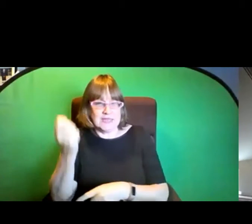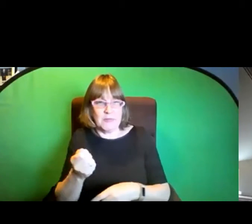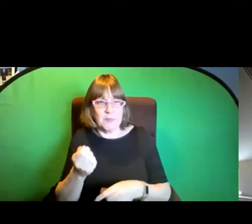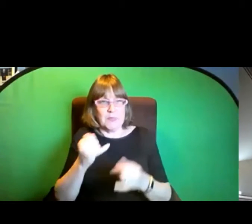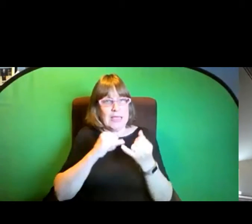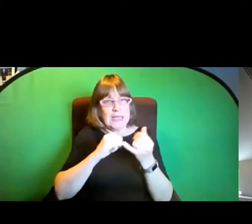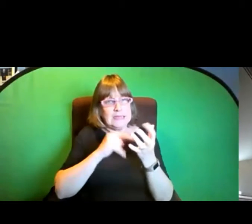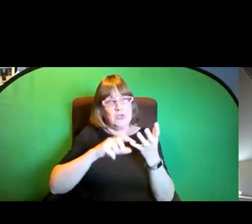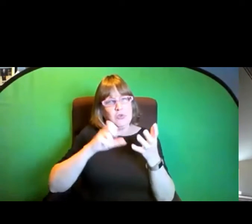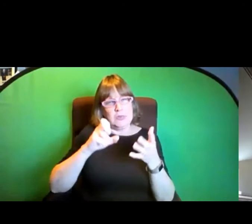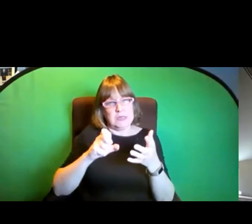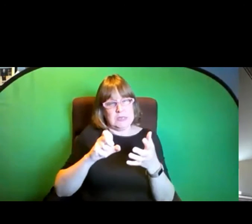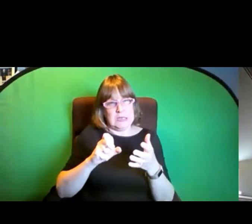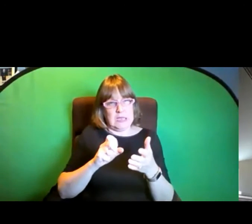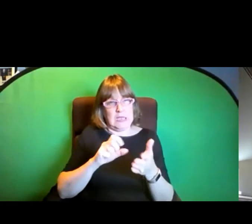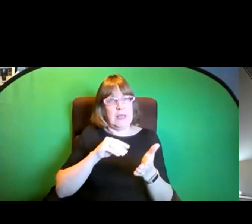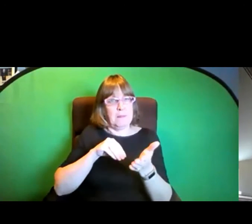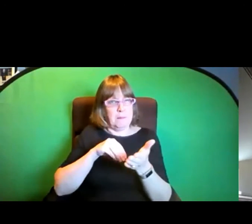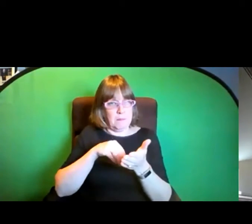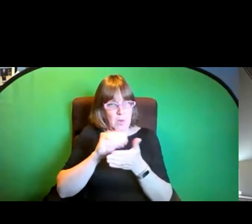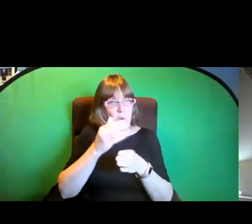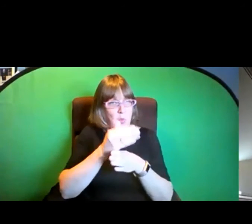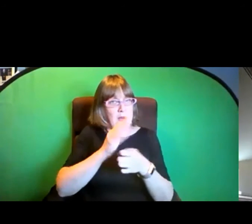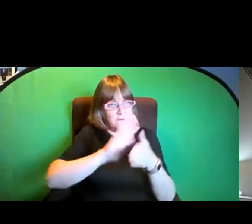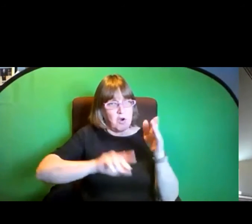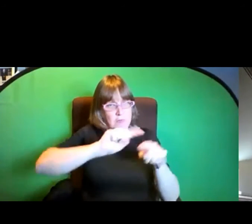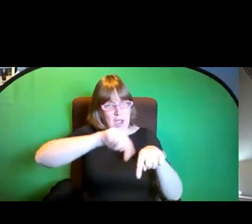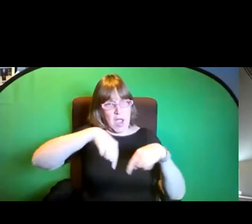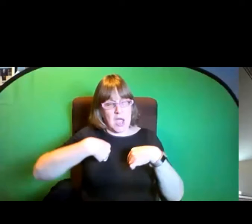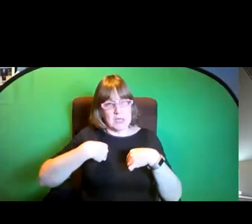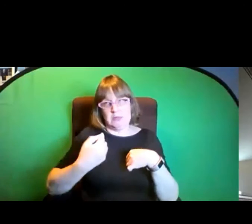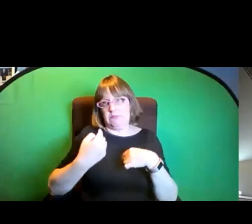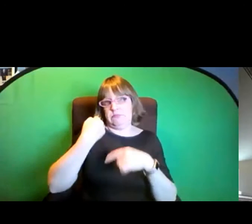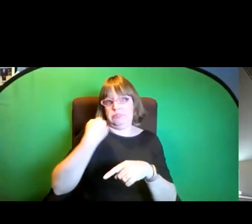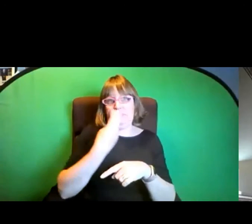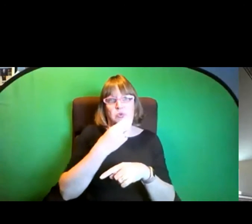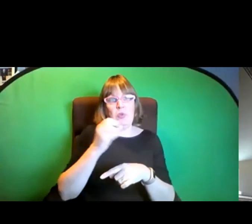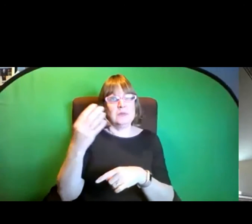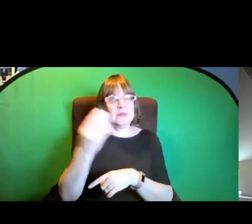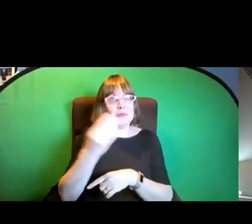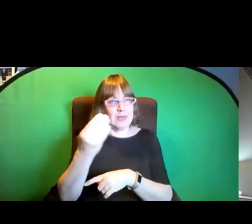some work from us back in 2019 and the pandemic slowed it down so it was only launched earlier